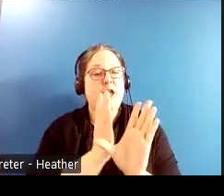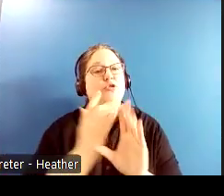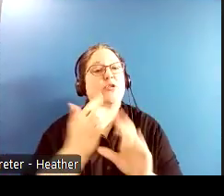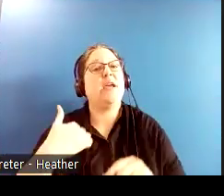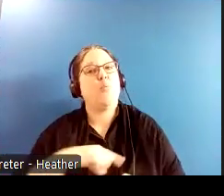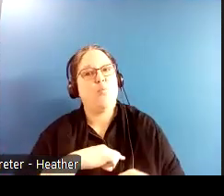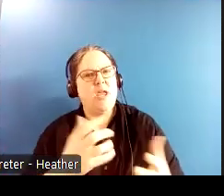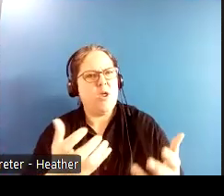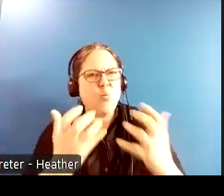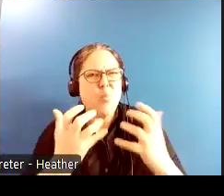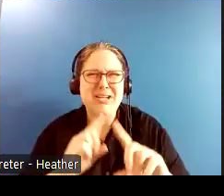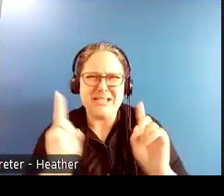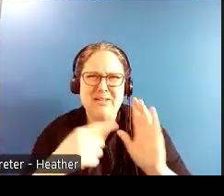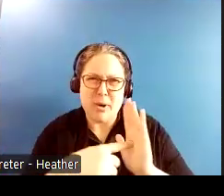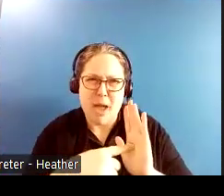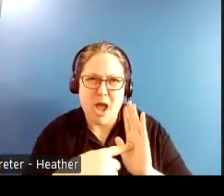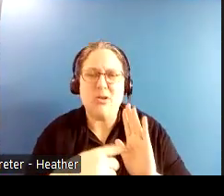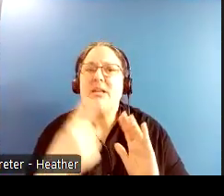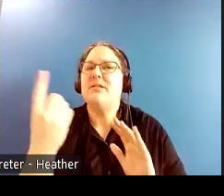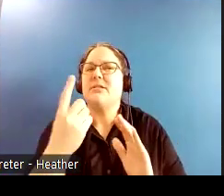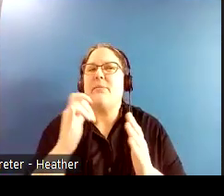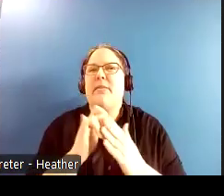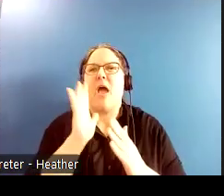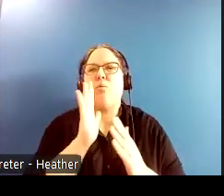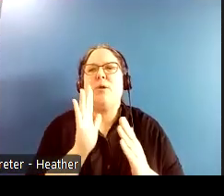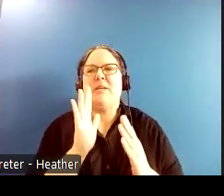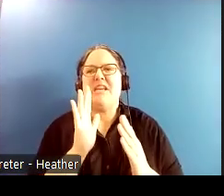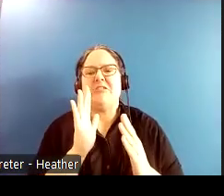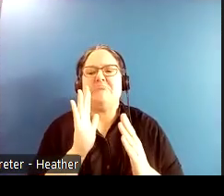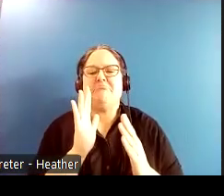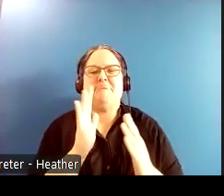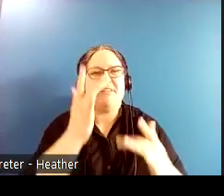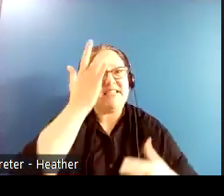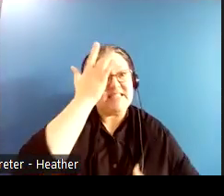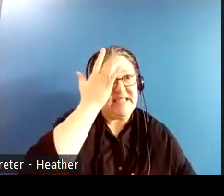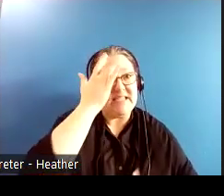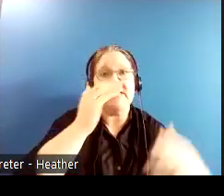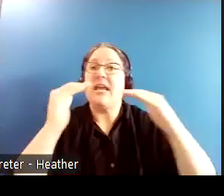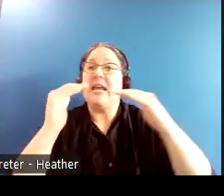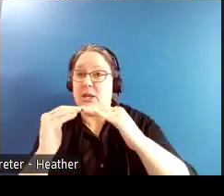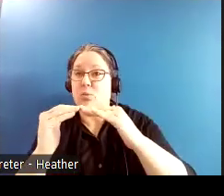a different model something that would ideally be uh disease equals ideology uh the same thing